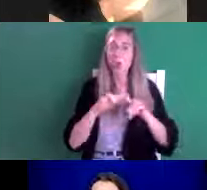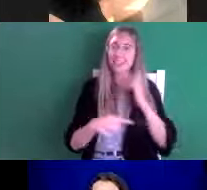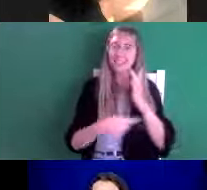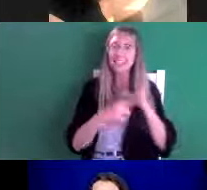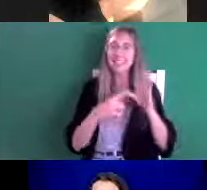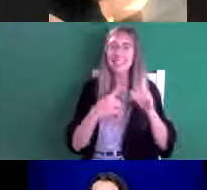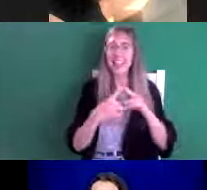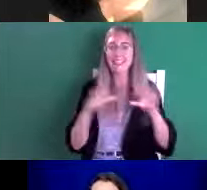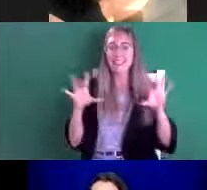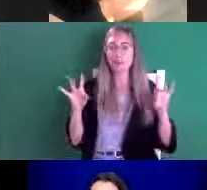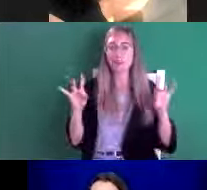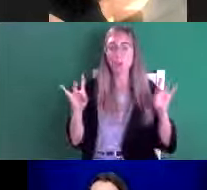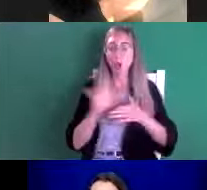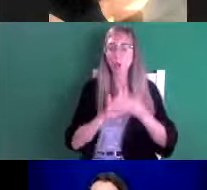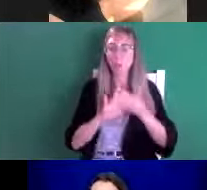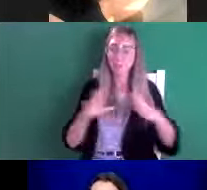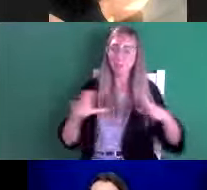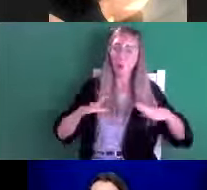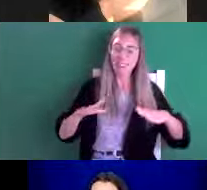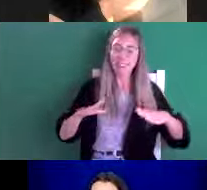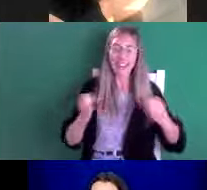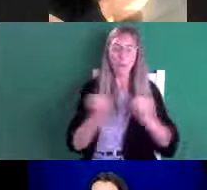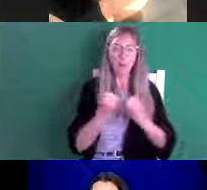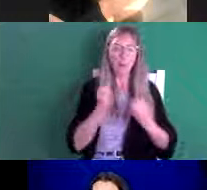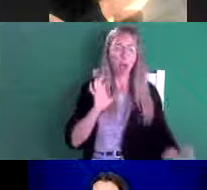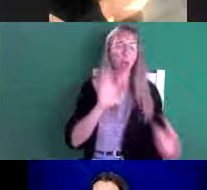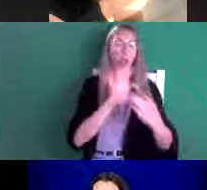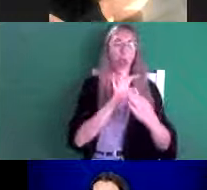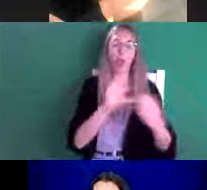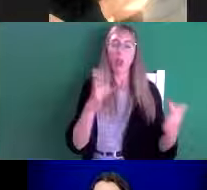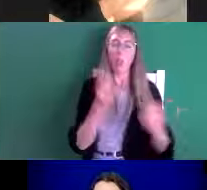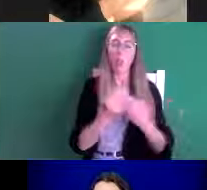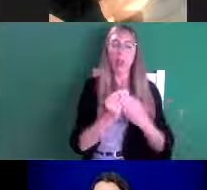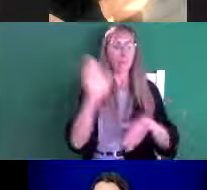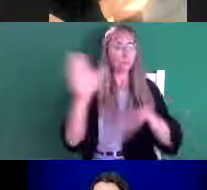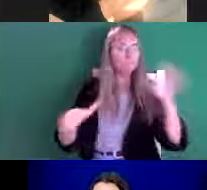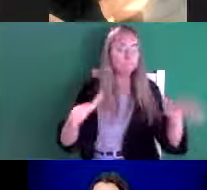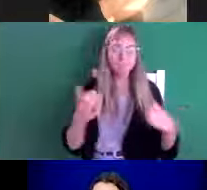had people working with us to do the connecting that we needed to get the galleries on board